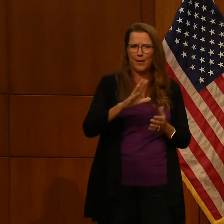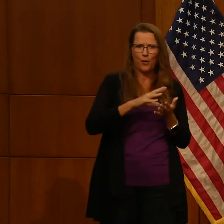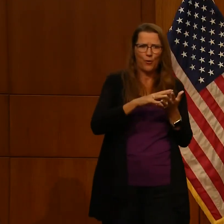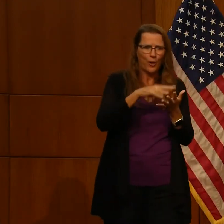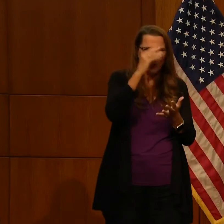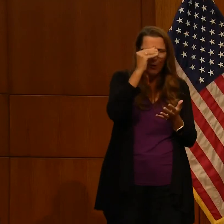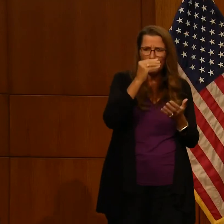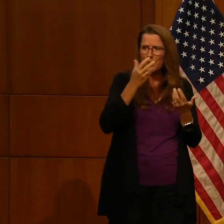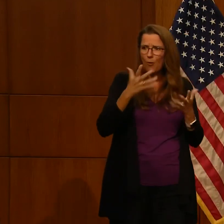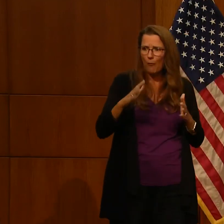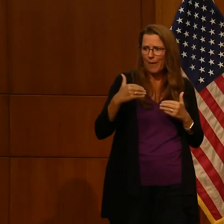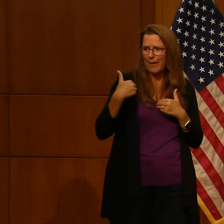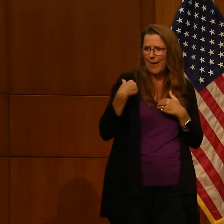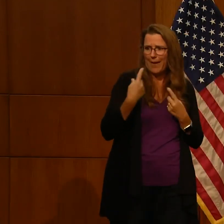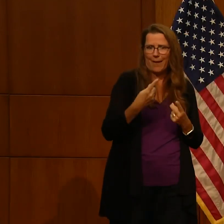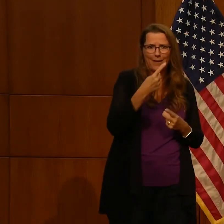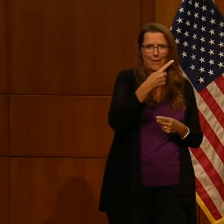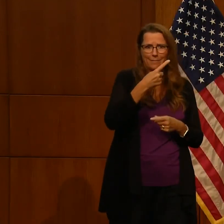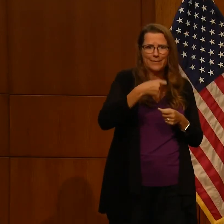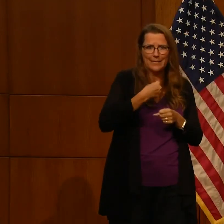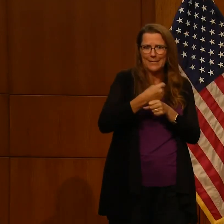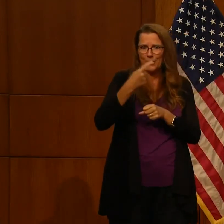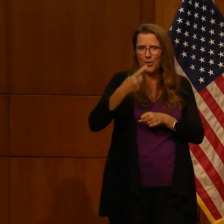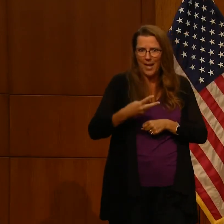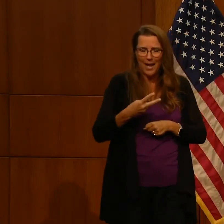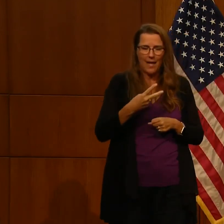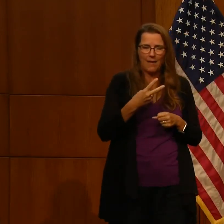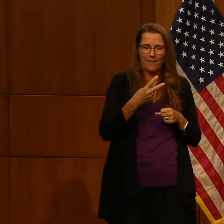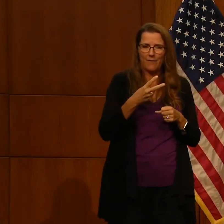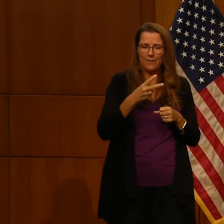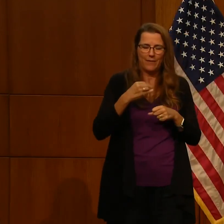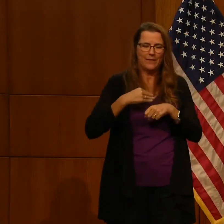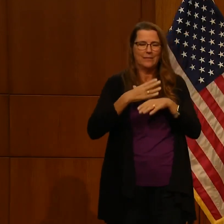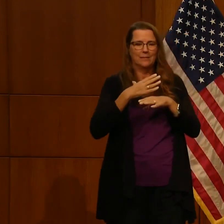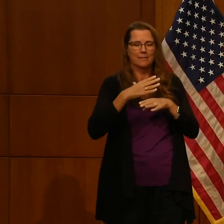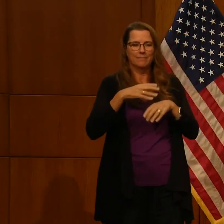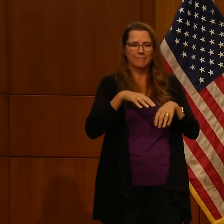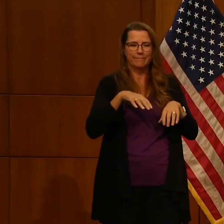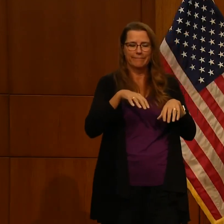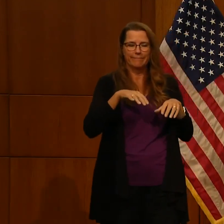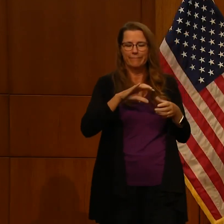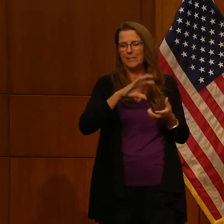MONTHS OF ALREADY DISRUPTED